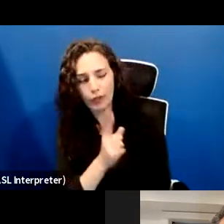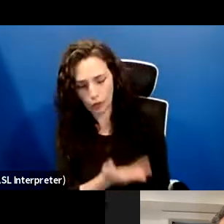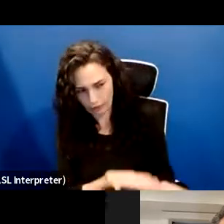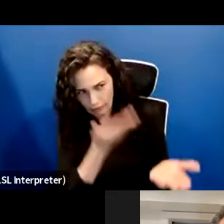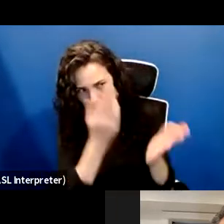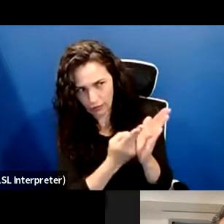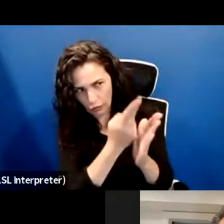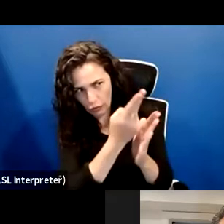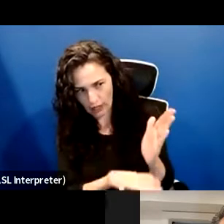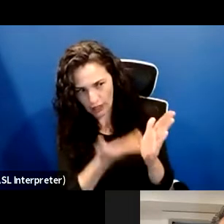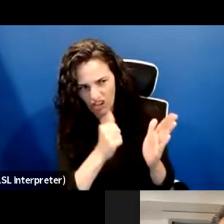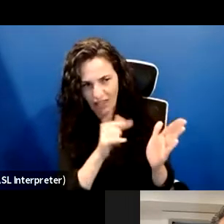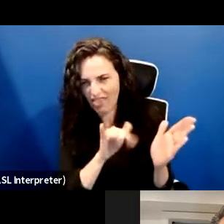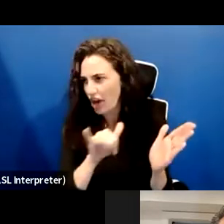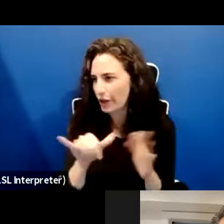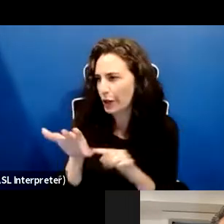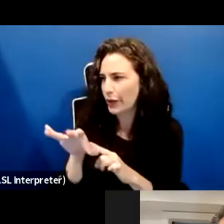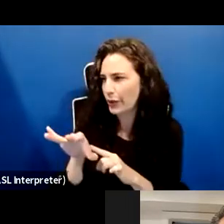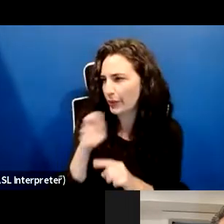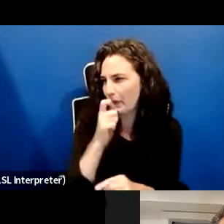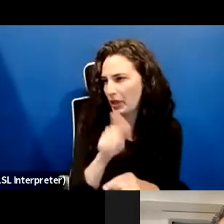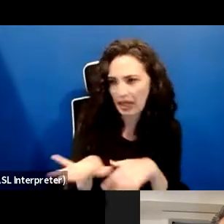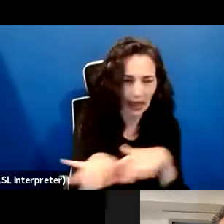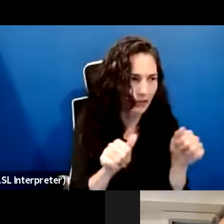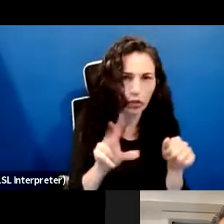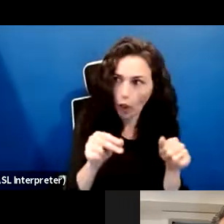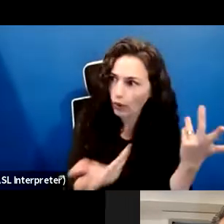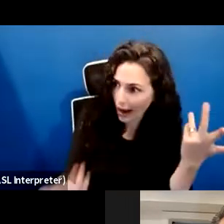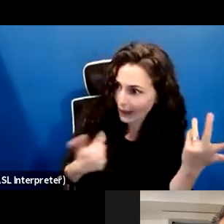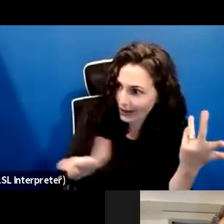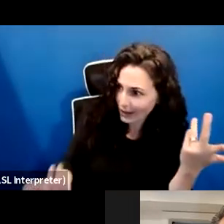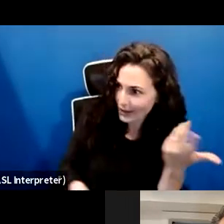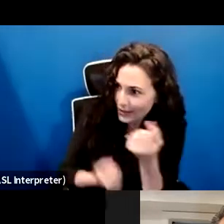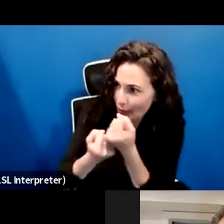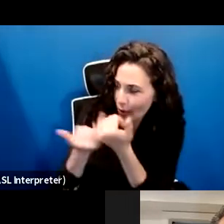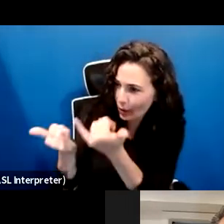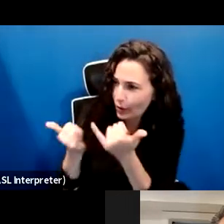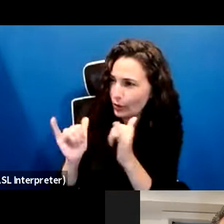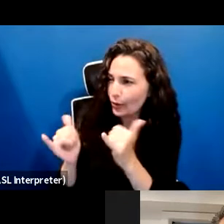you're not there just to capture their story, you're actually also there for them. Which we totally feel like, you know,